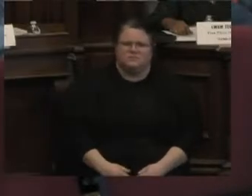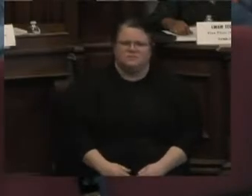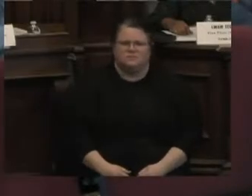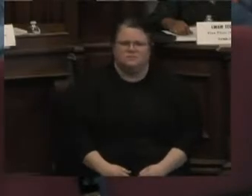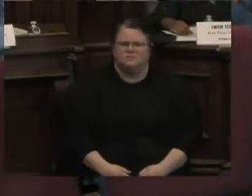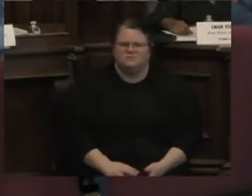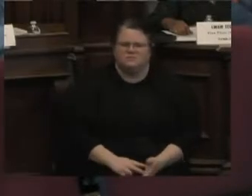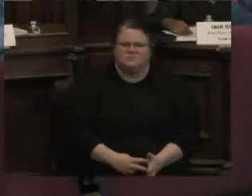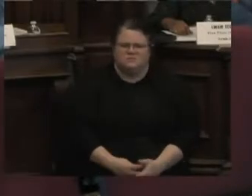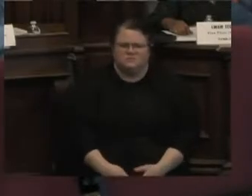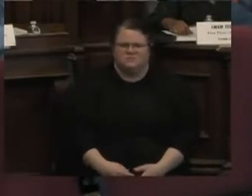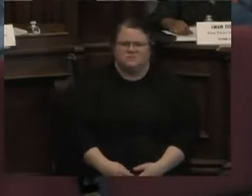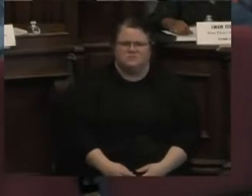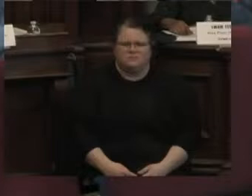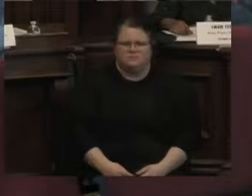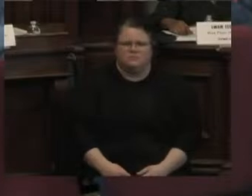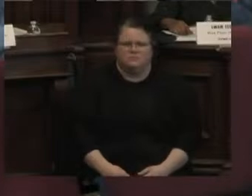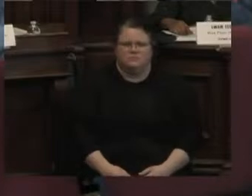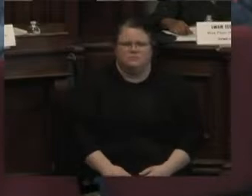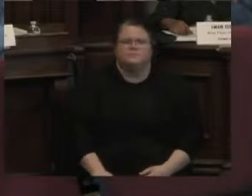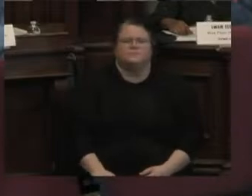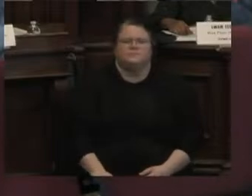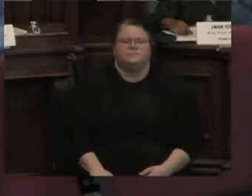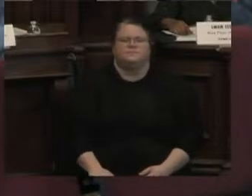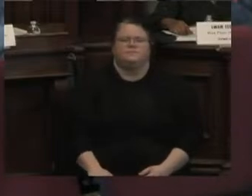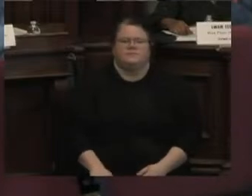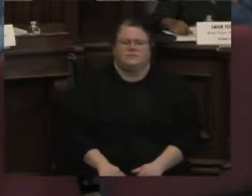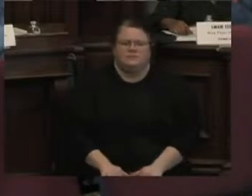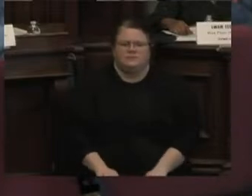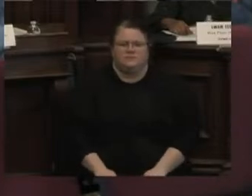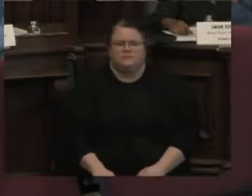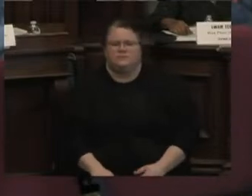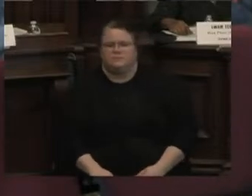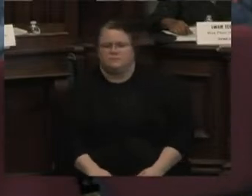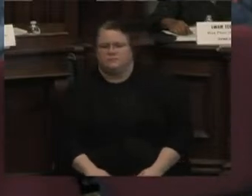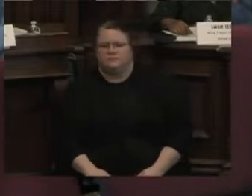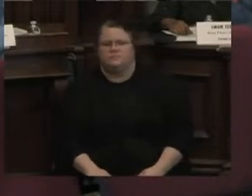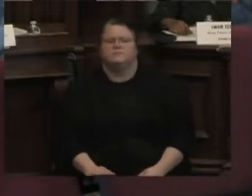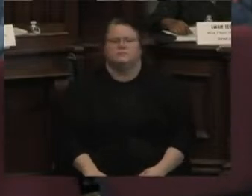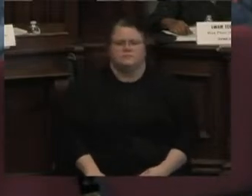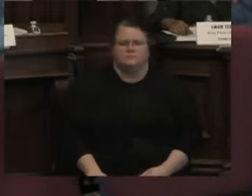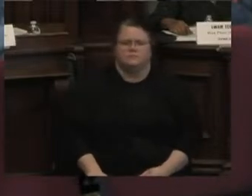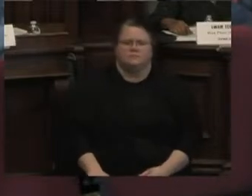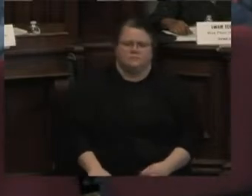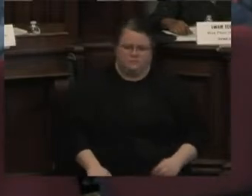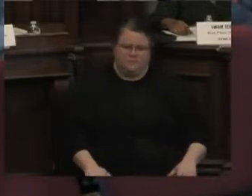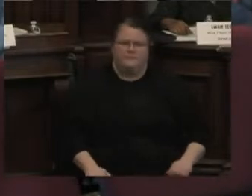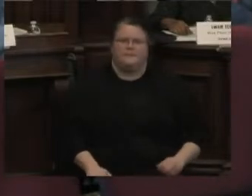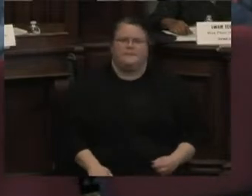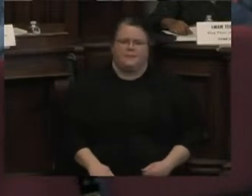at the BTS. Other areas that I'm thinking about would be the